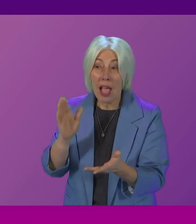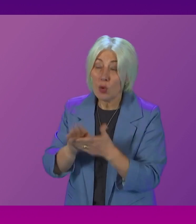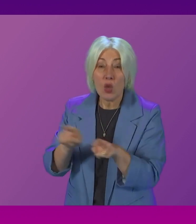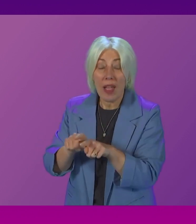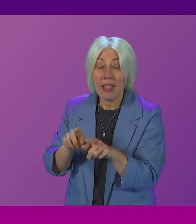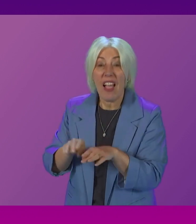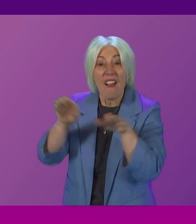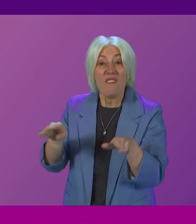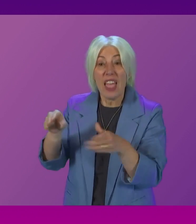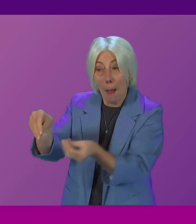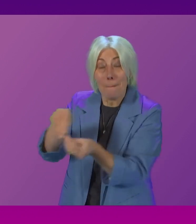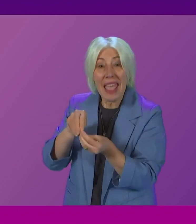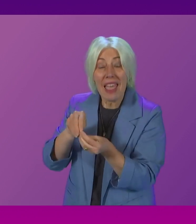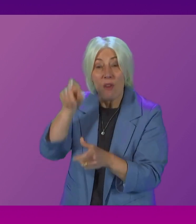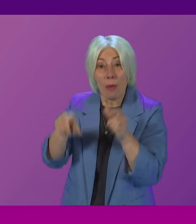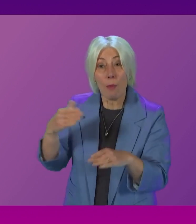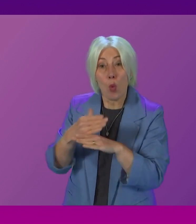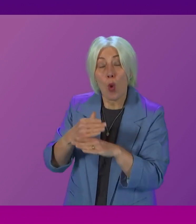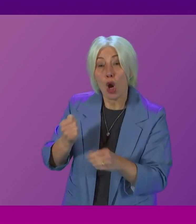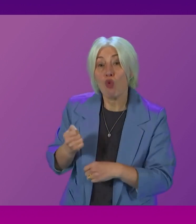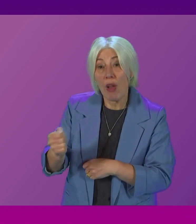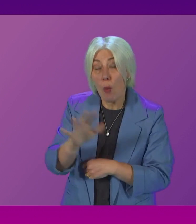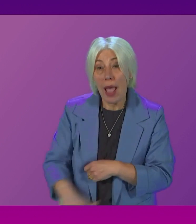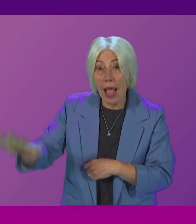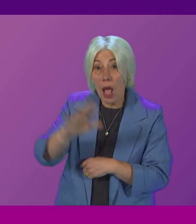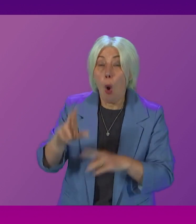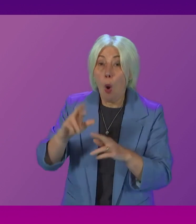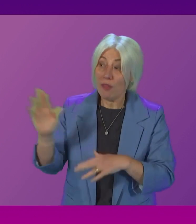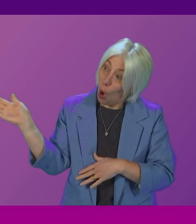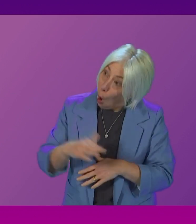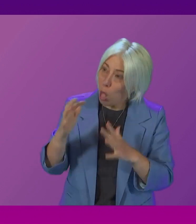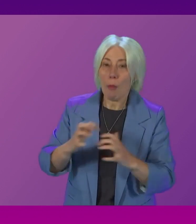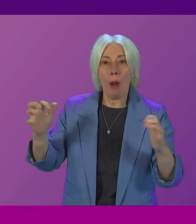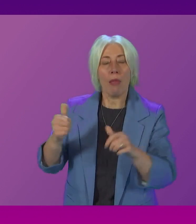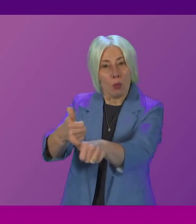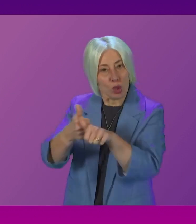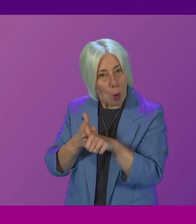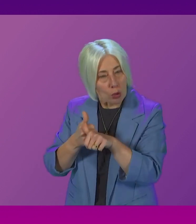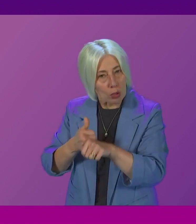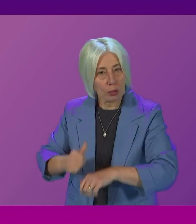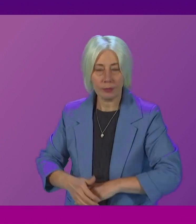for those who work on our railways. I hope that the entire Parliament will get behind that.